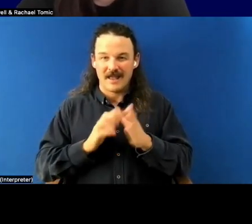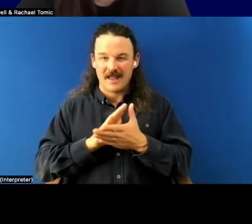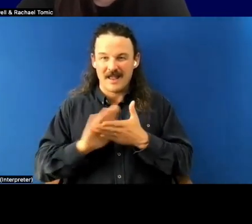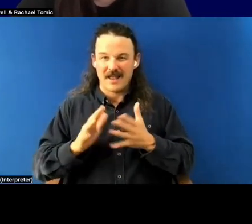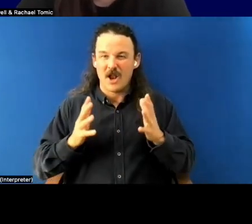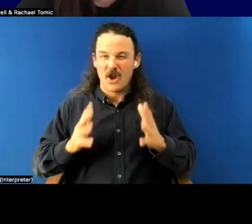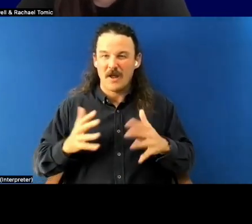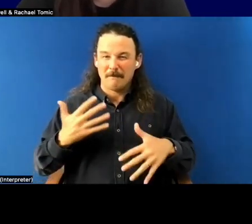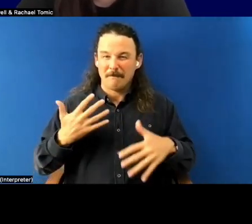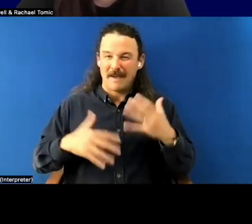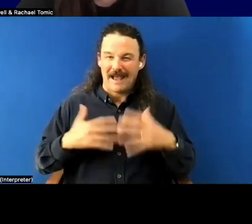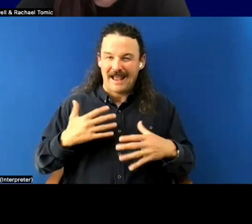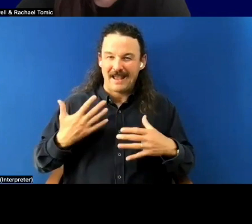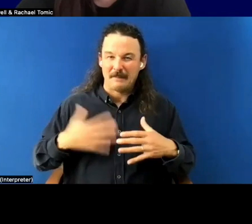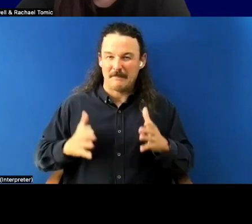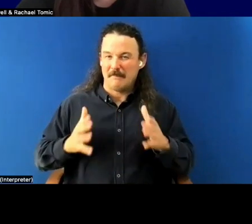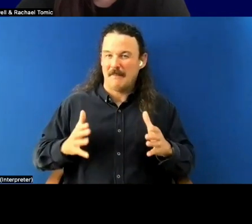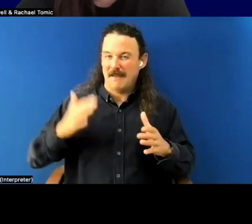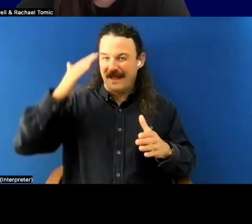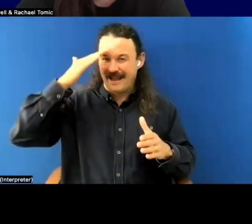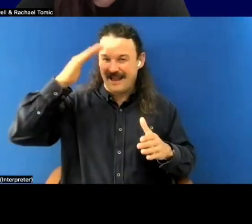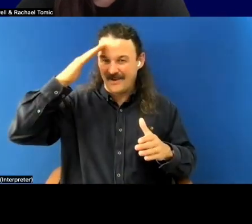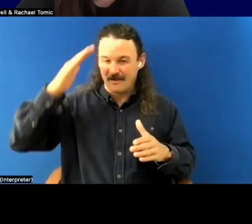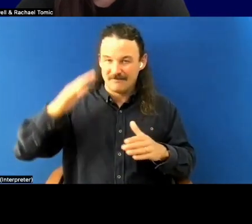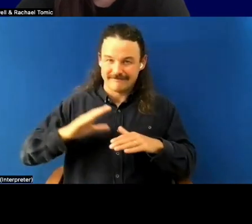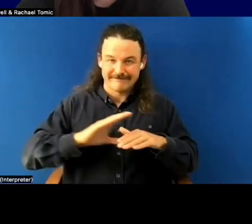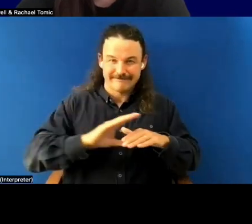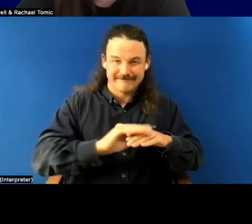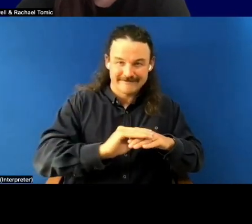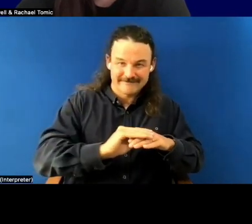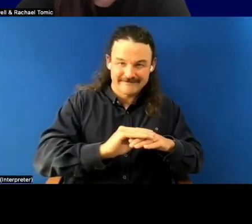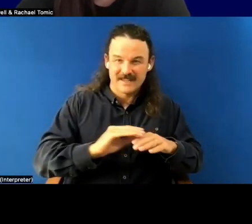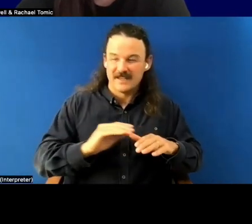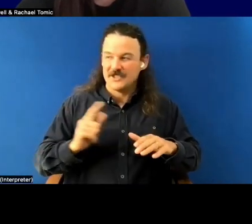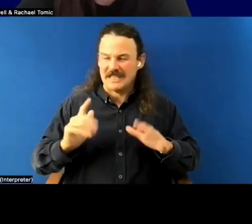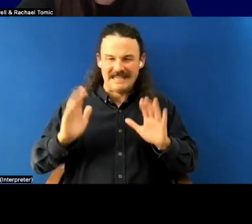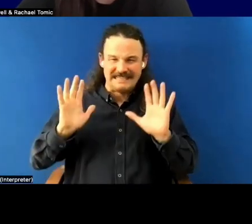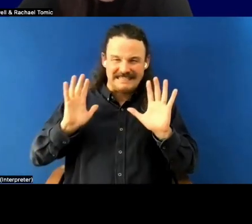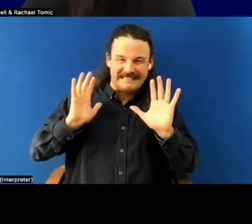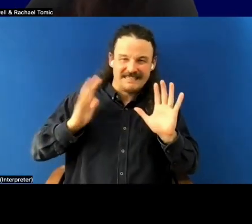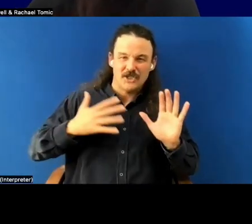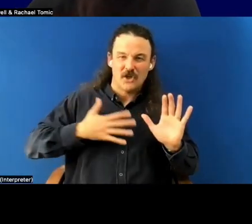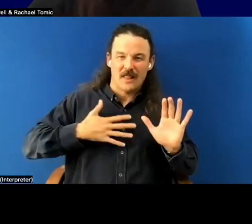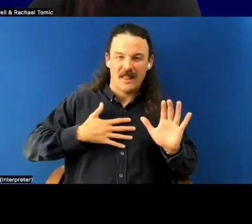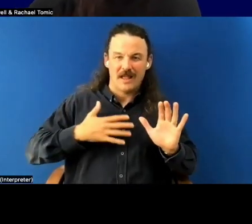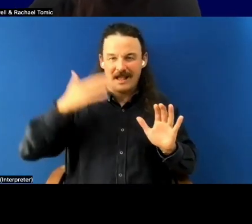do lots of things to build her sense of trust in adults again that, "When you touch my hands,